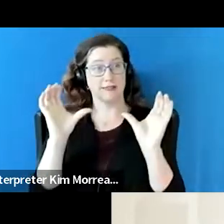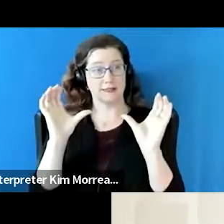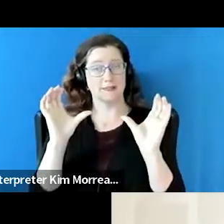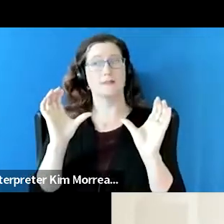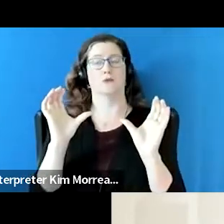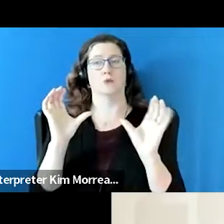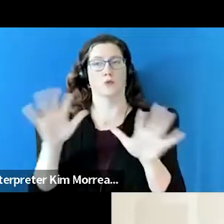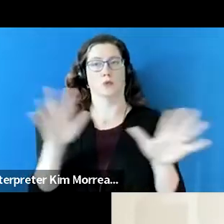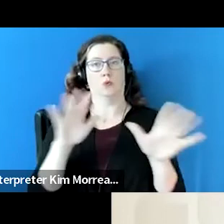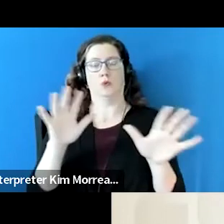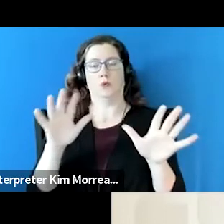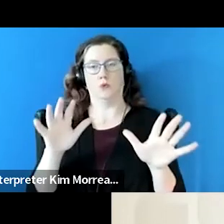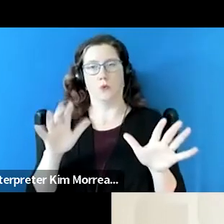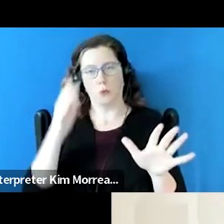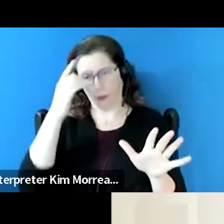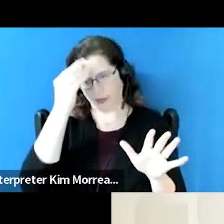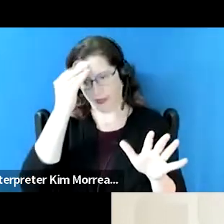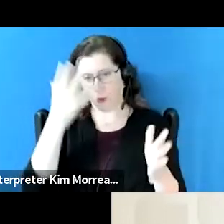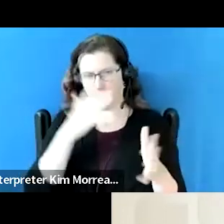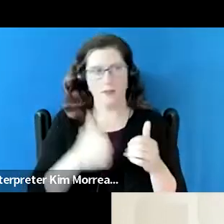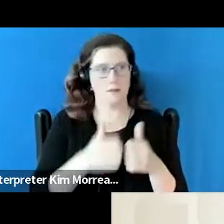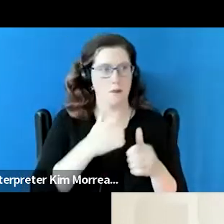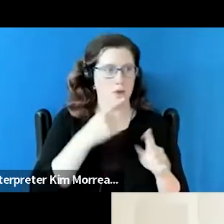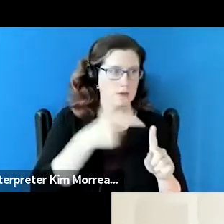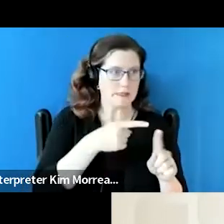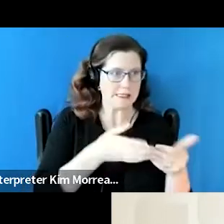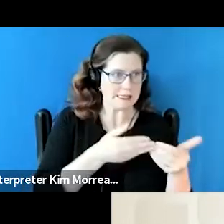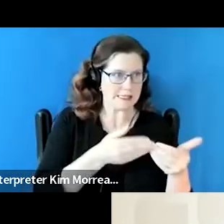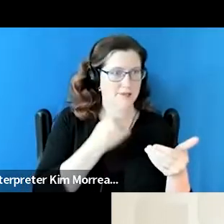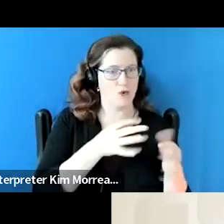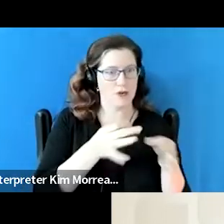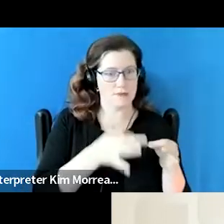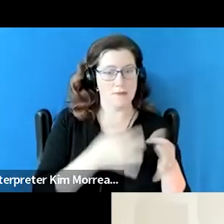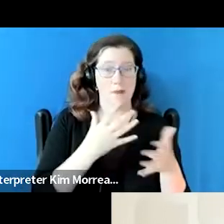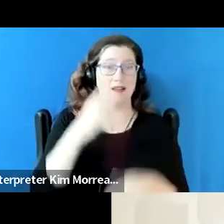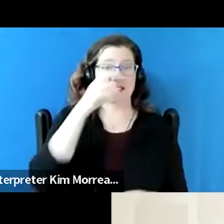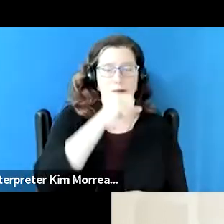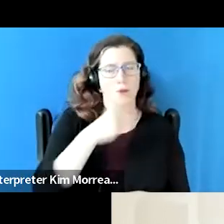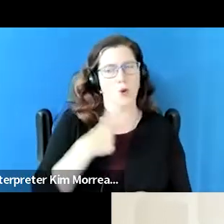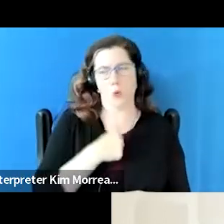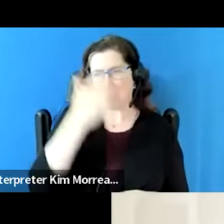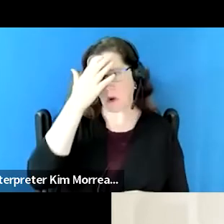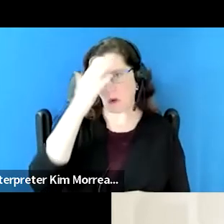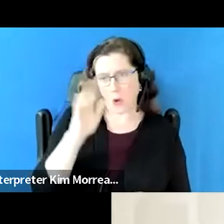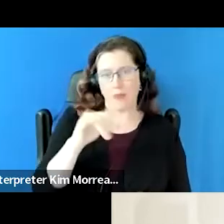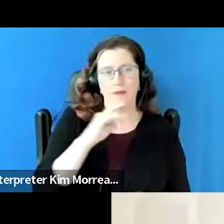we often go to what's easiest to explain, and it may be assumption and we may not even know what it's an assumption.